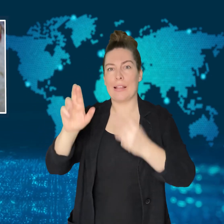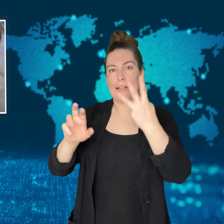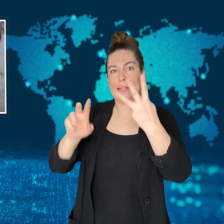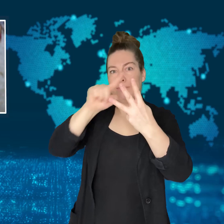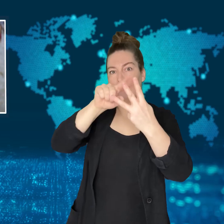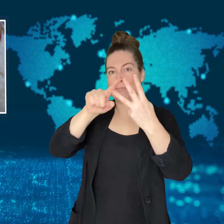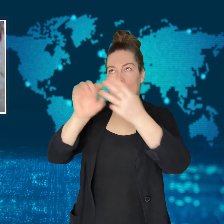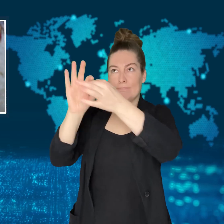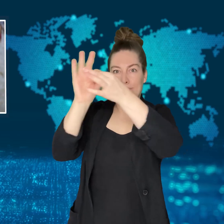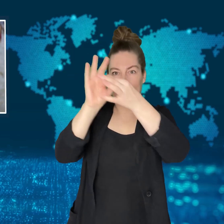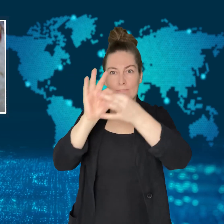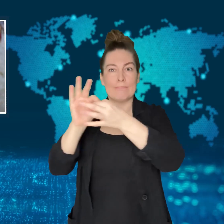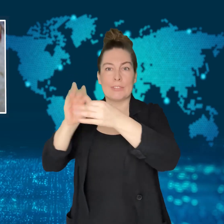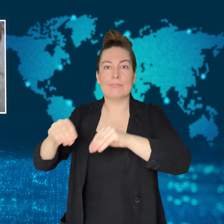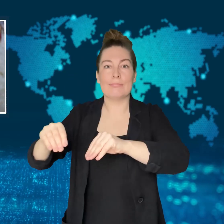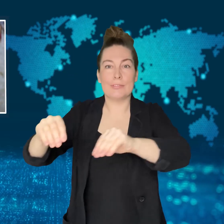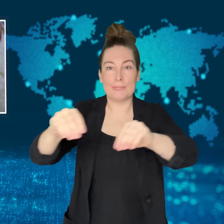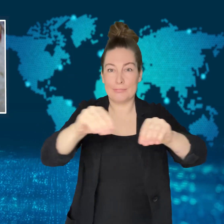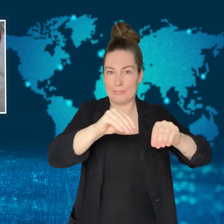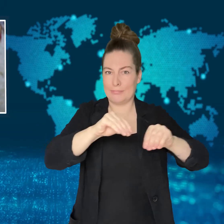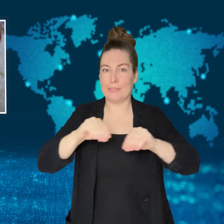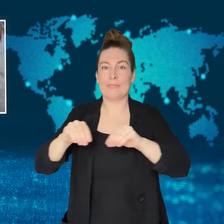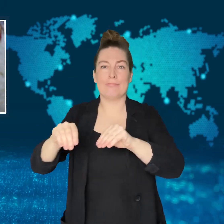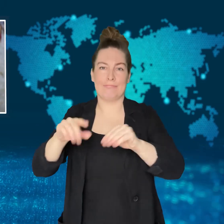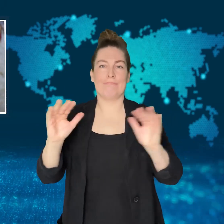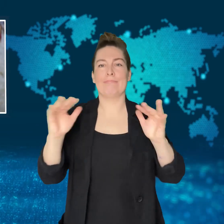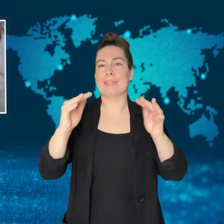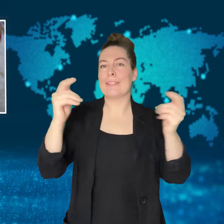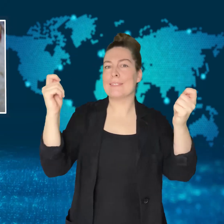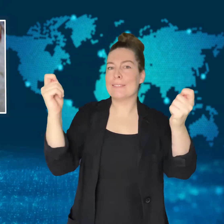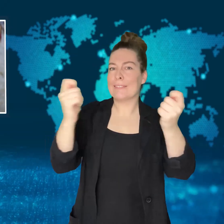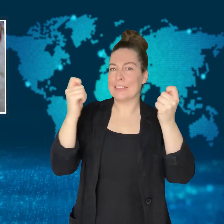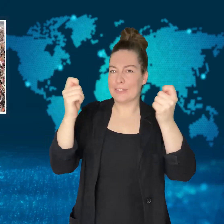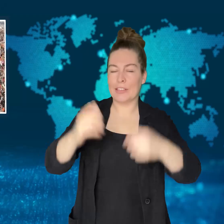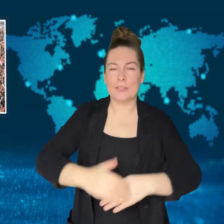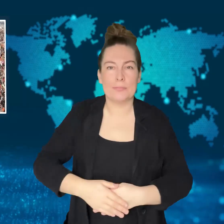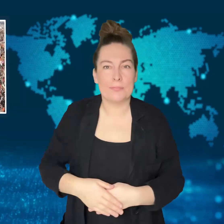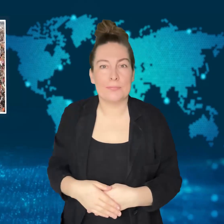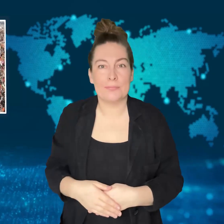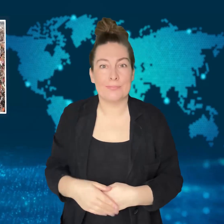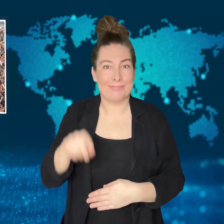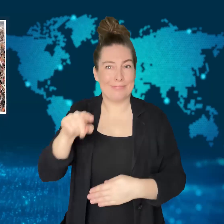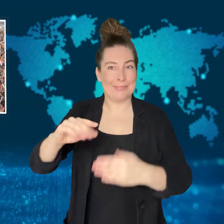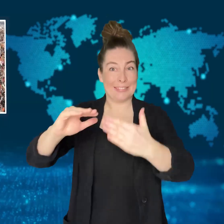This year's festival falls in Prayagraj,